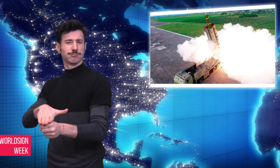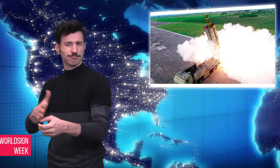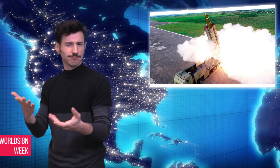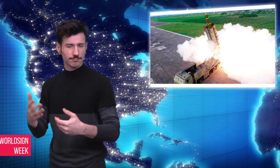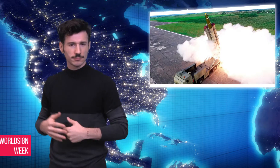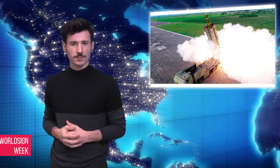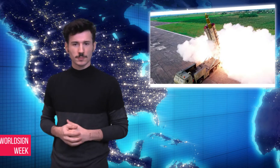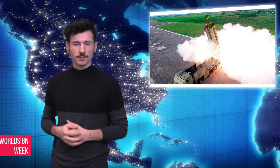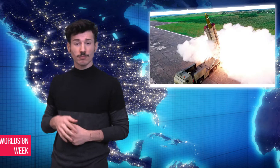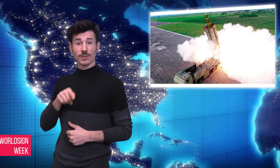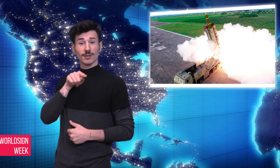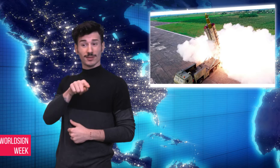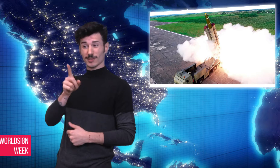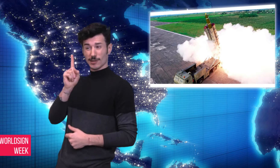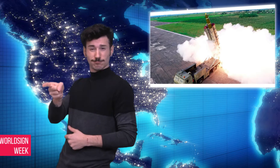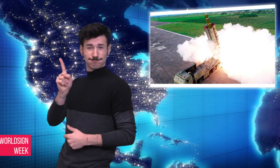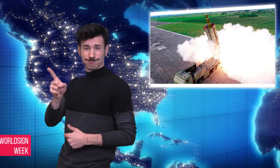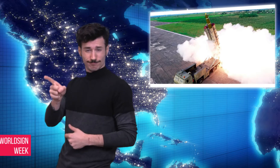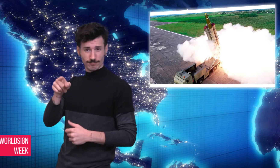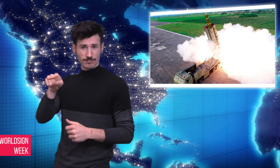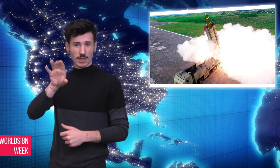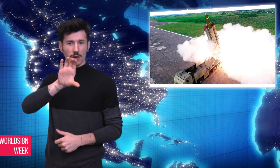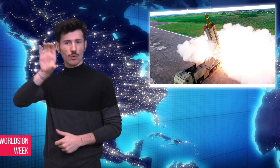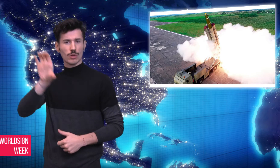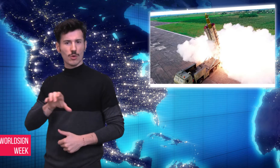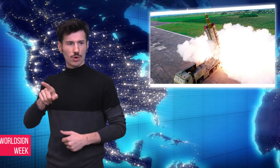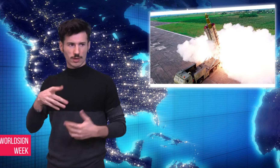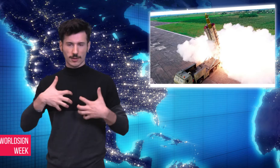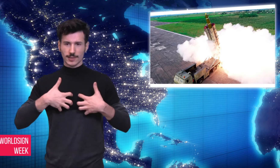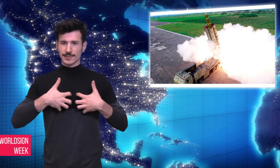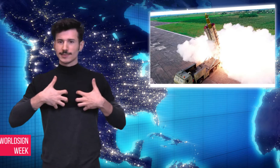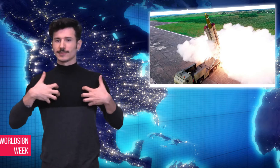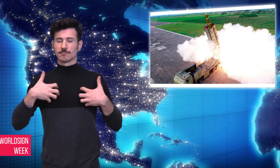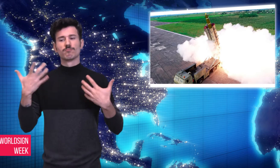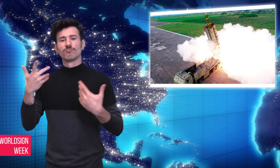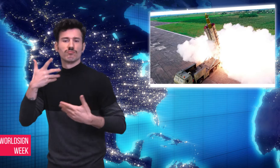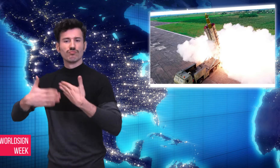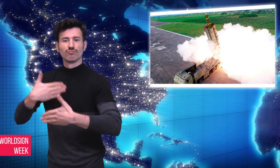The condemnation provoked North Korea’s anger, and